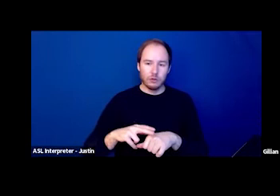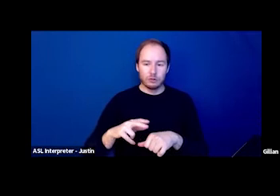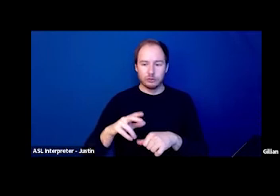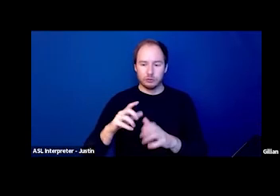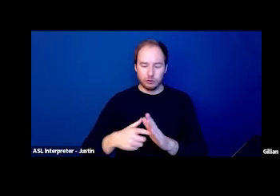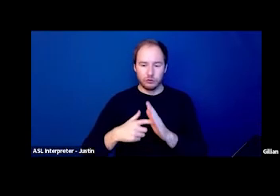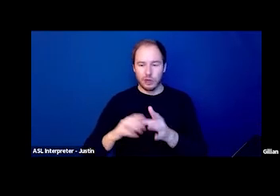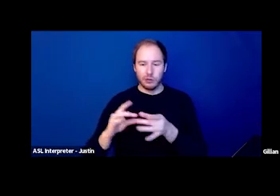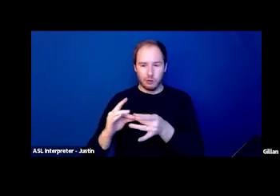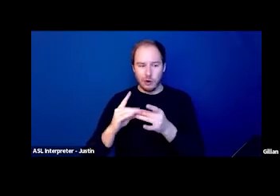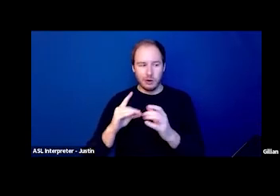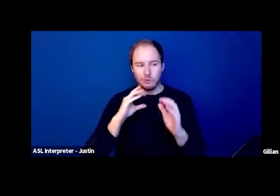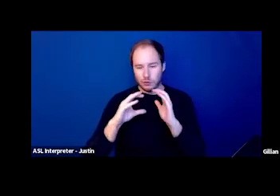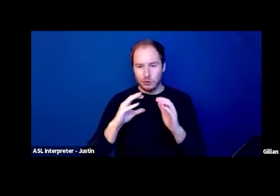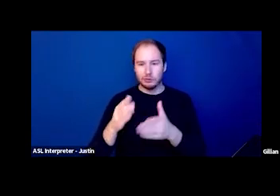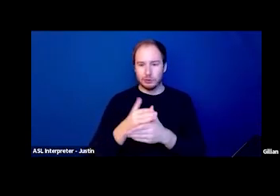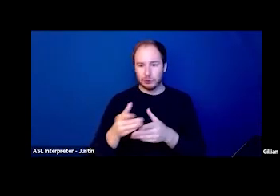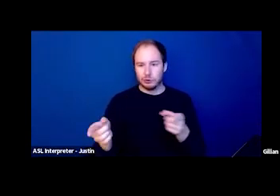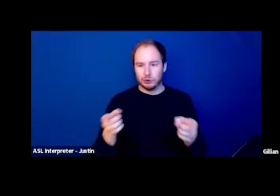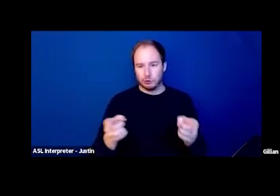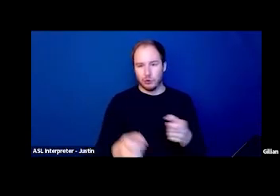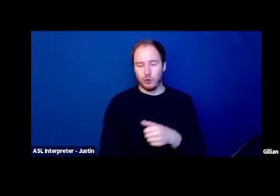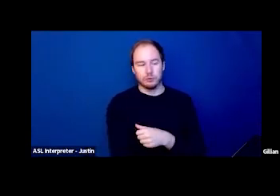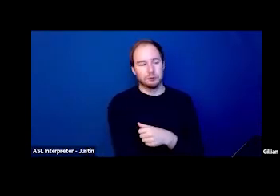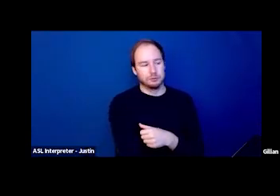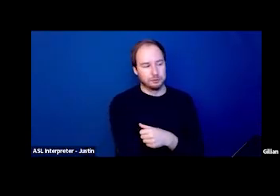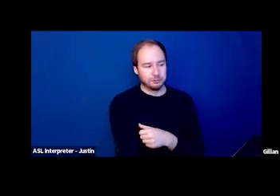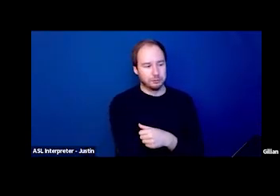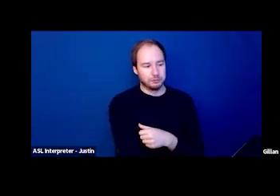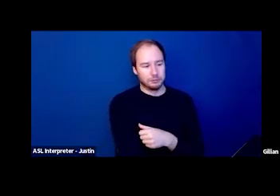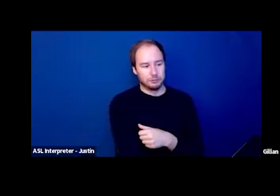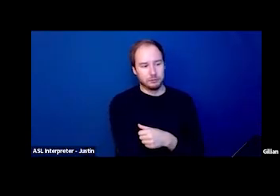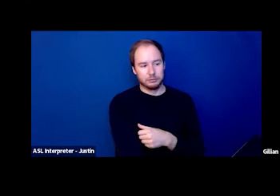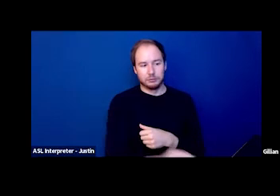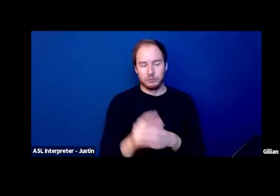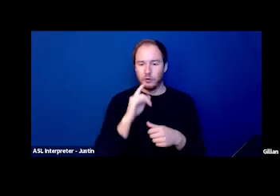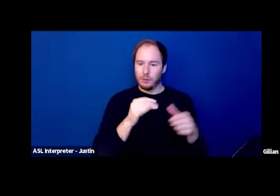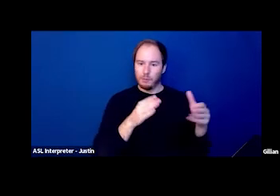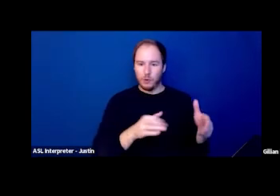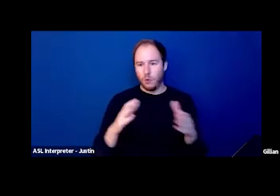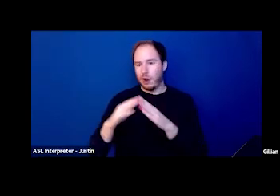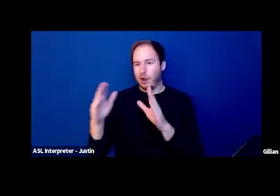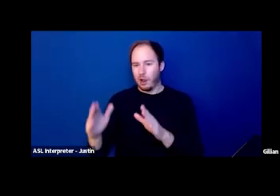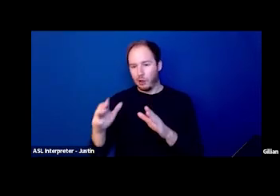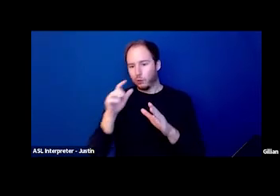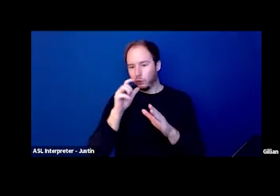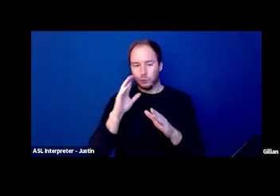coordination and communication between those who made that matching decision, the person or the household that would be housed or connected to that resource.